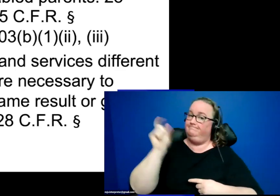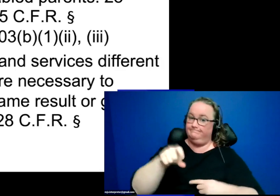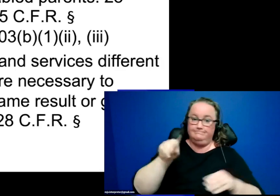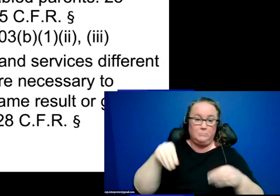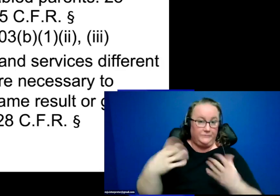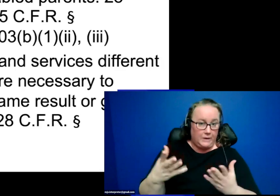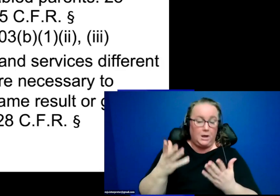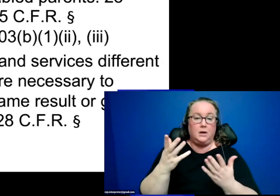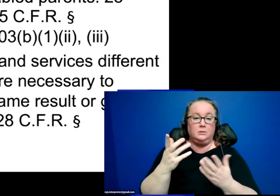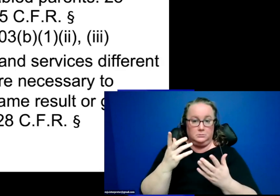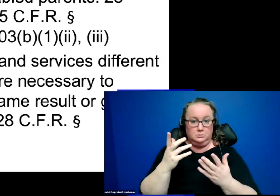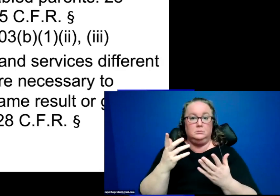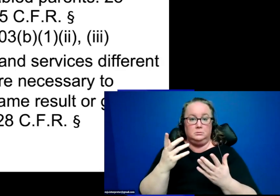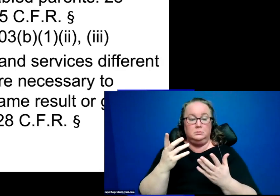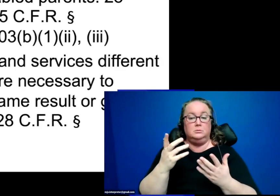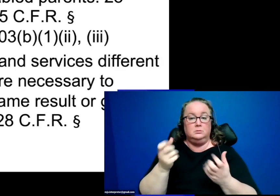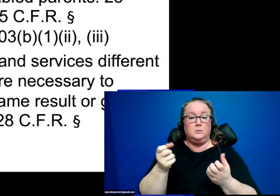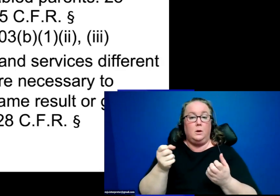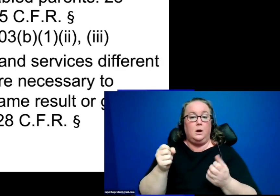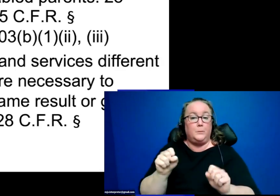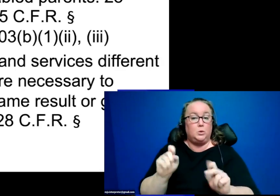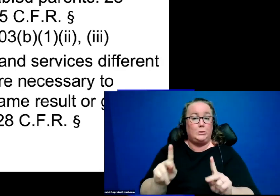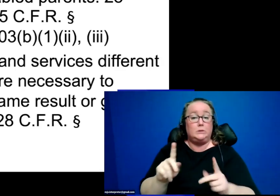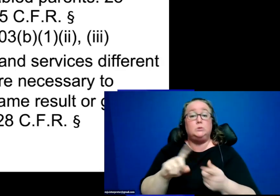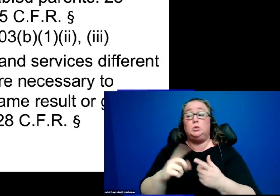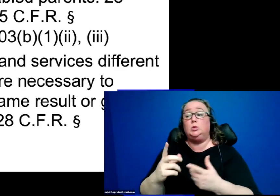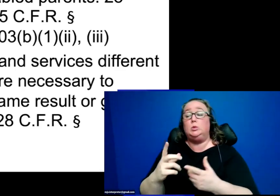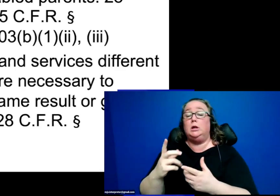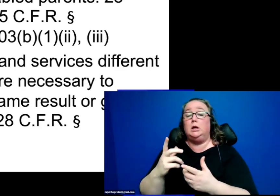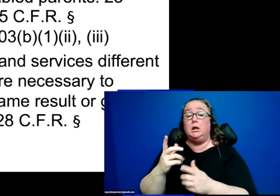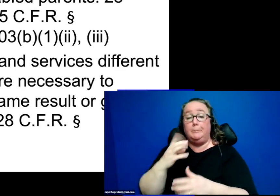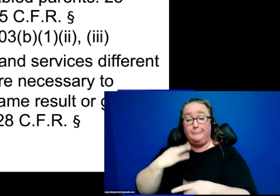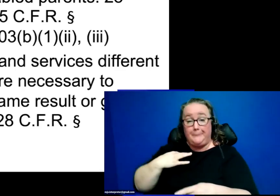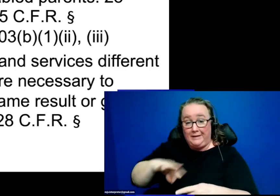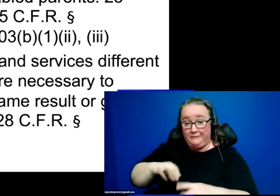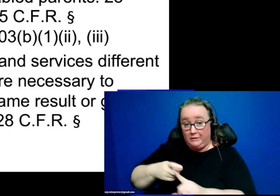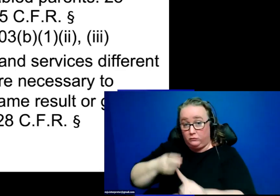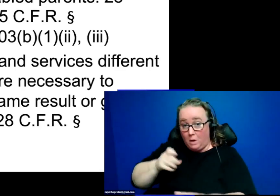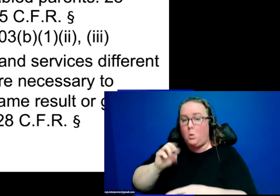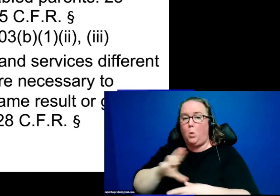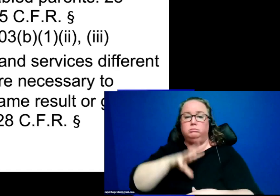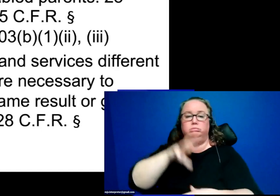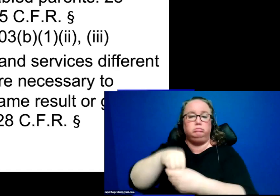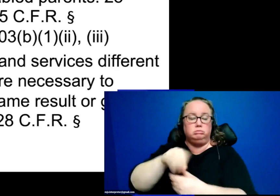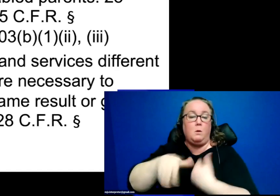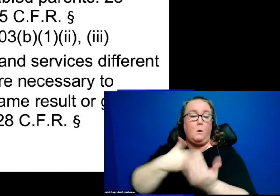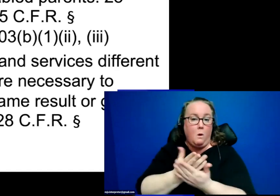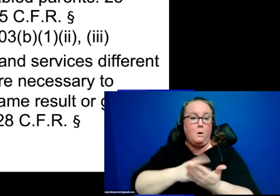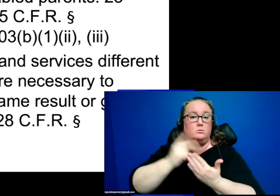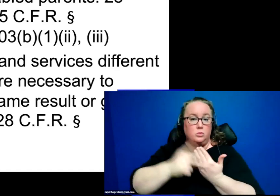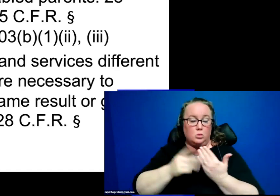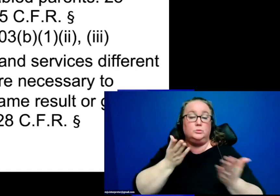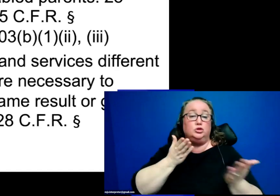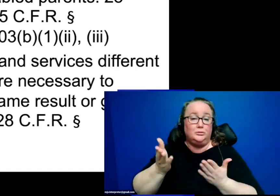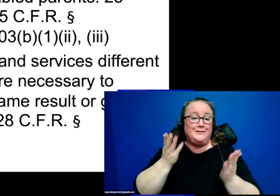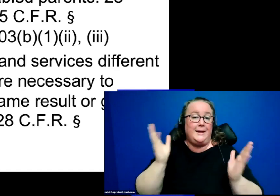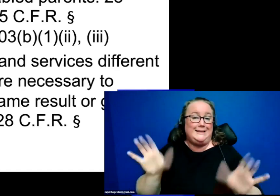allow them to be able to benefit from or be able to participate in all programs, services, and activities that are provided by